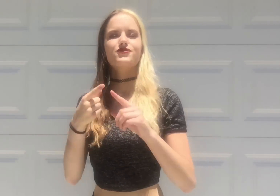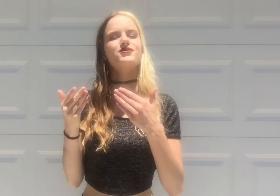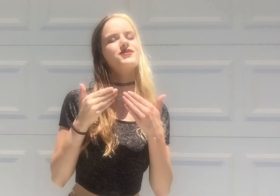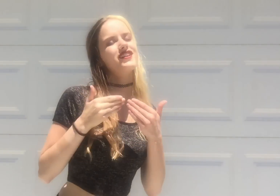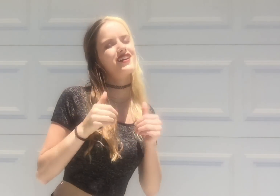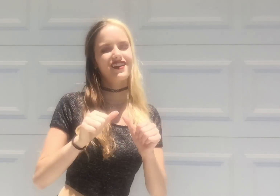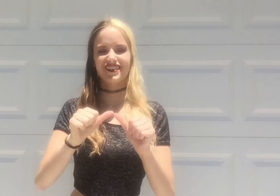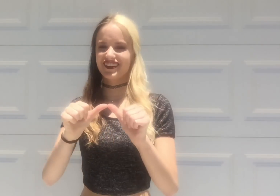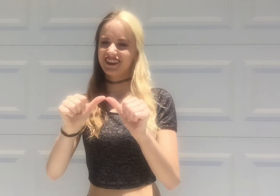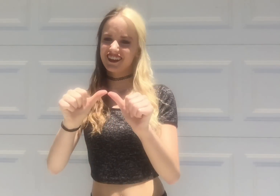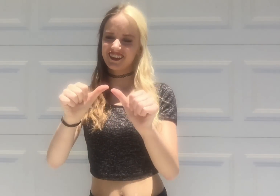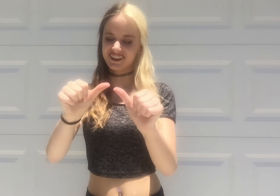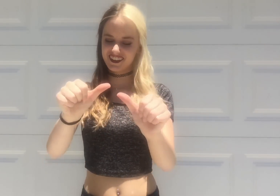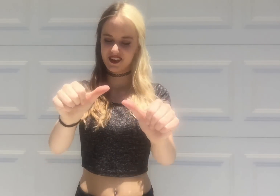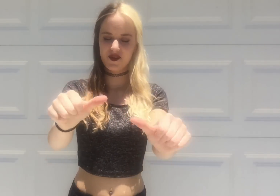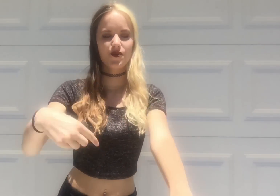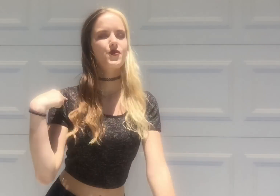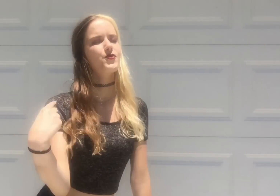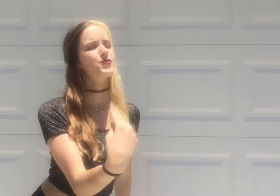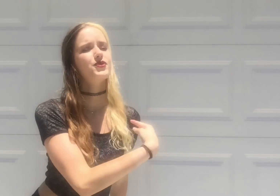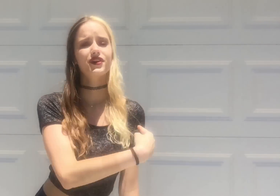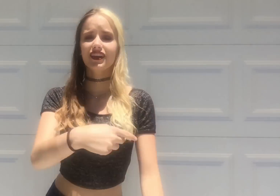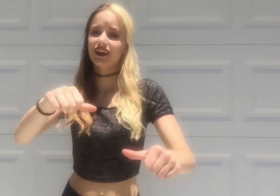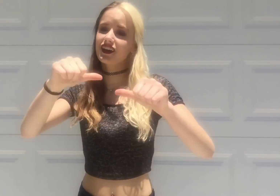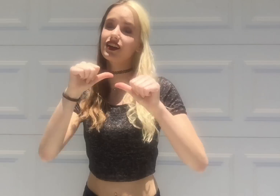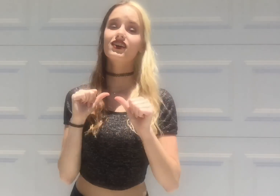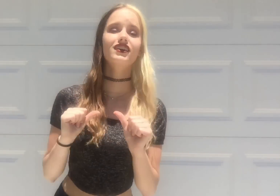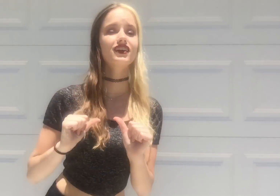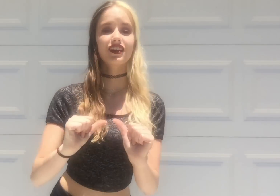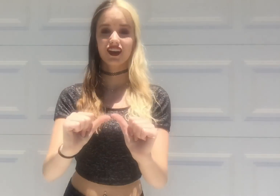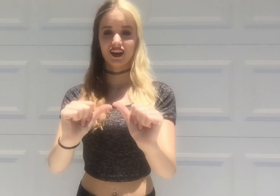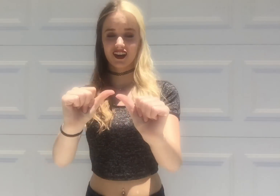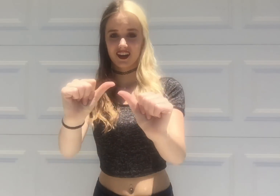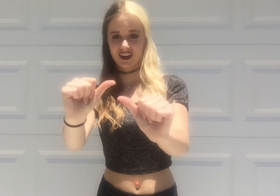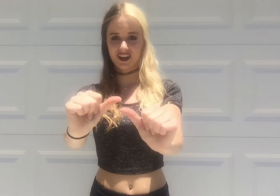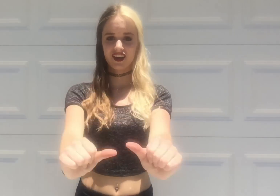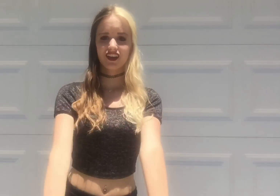To carry on We'll carry on